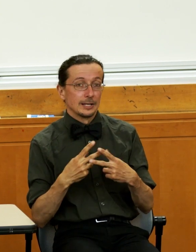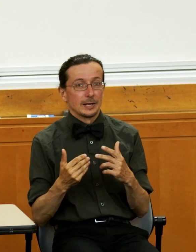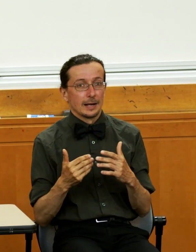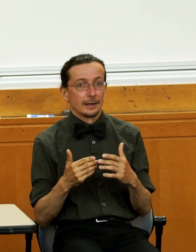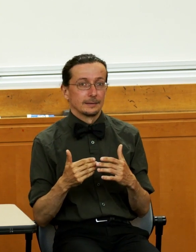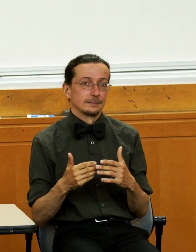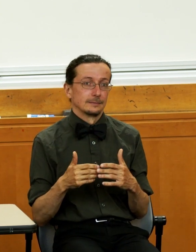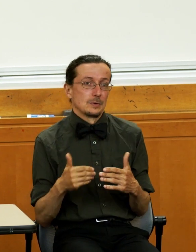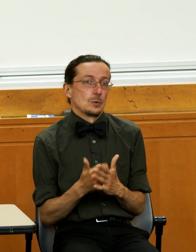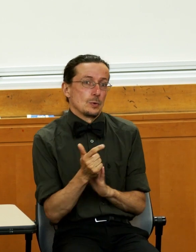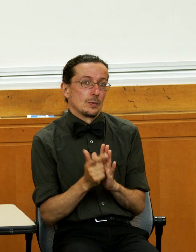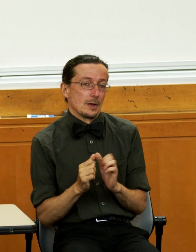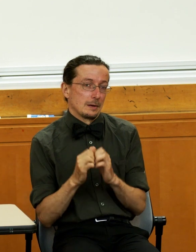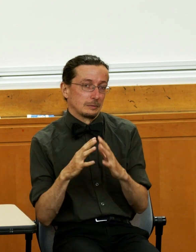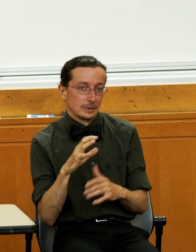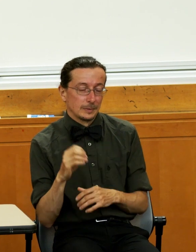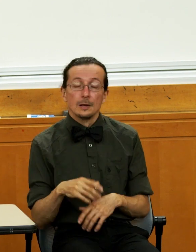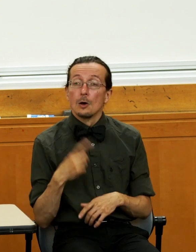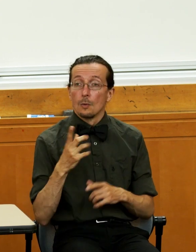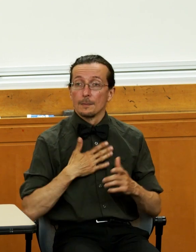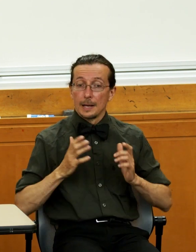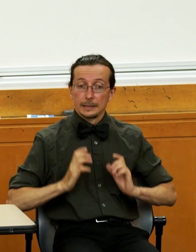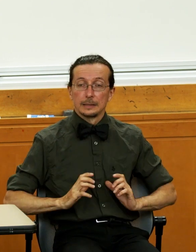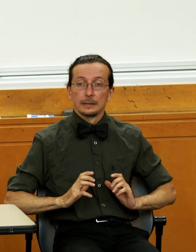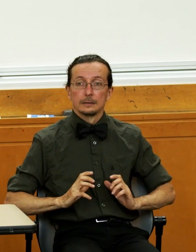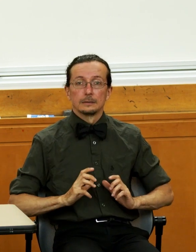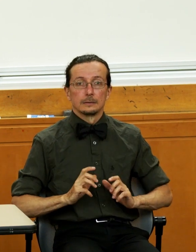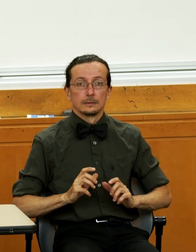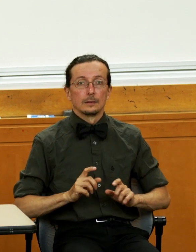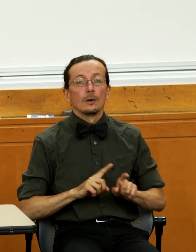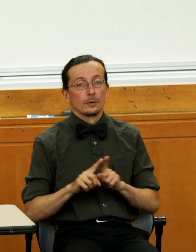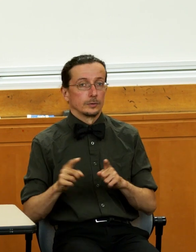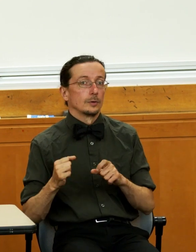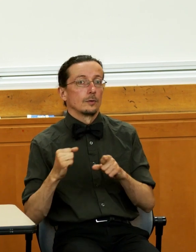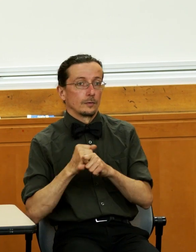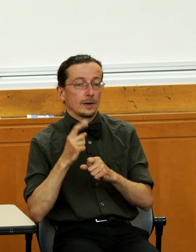I talked to one of my clients, who's also one of my neighbors in the pipeline fight, and